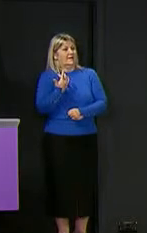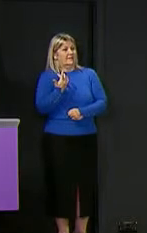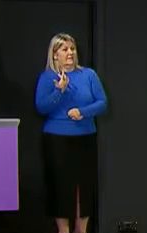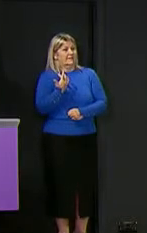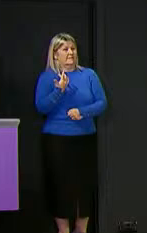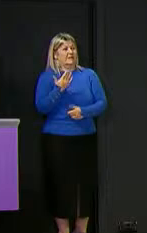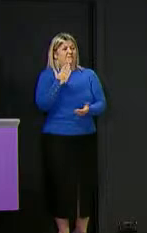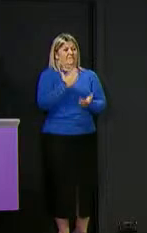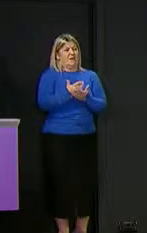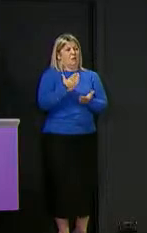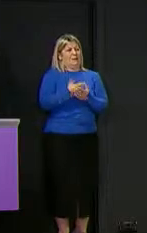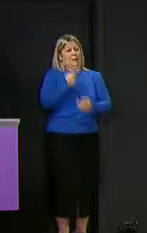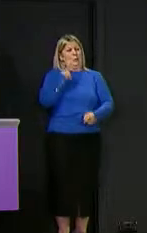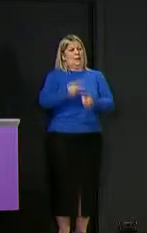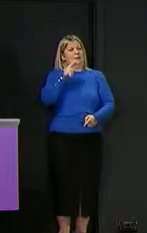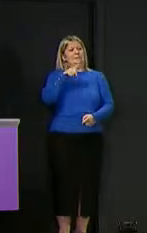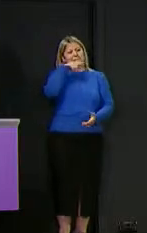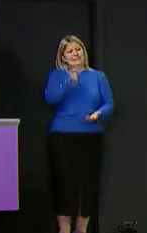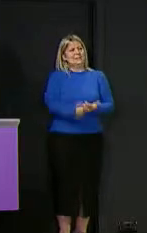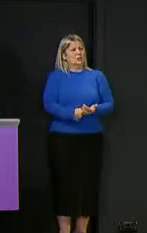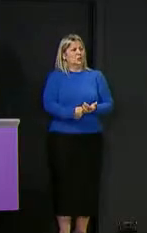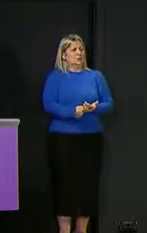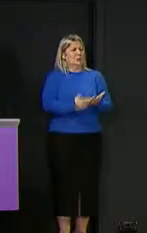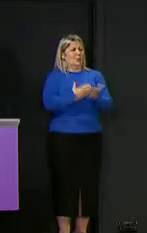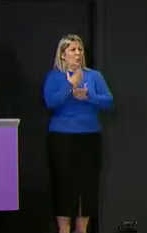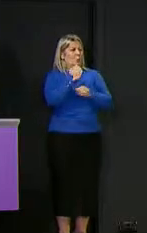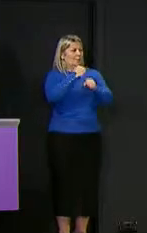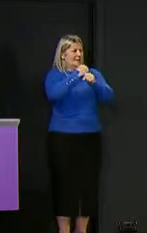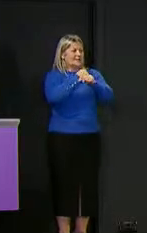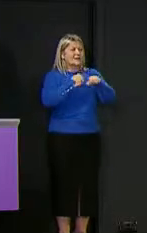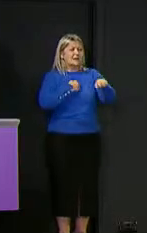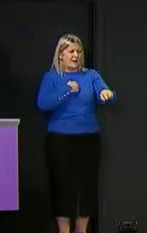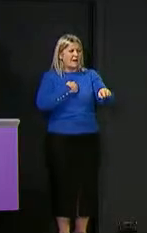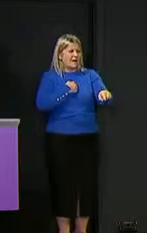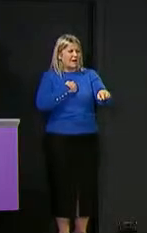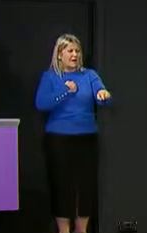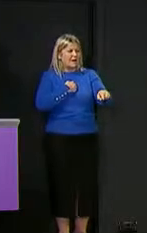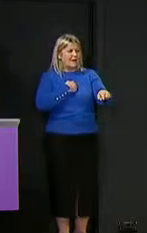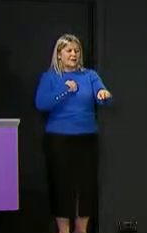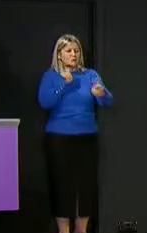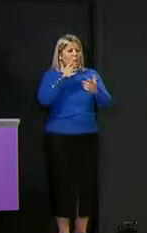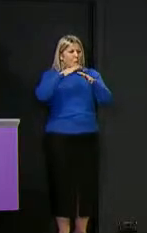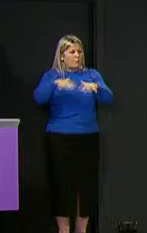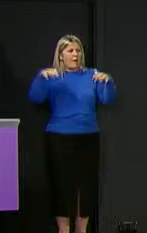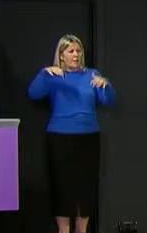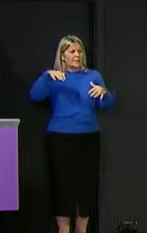from officials, and the press or via Twitter, no parliamentary scrutiny whatsoever, just in case we